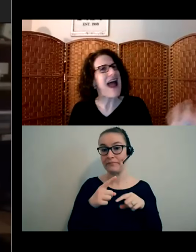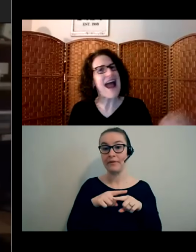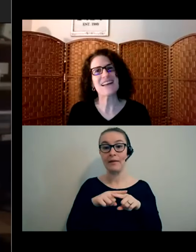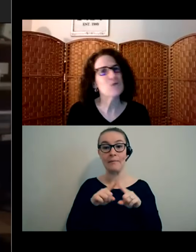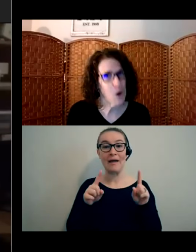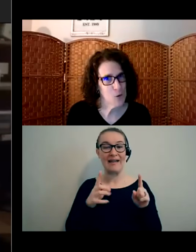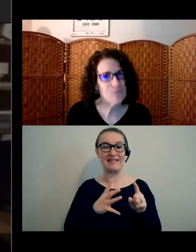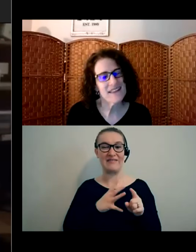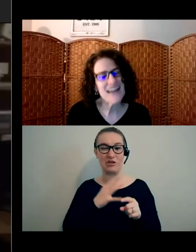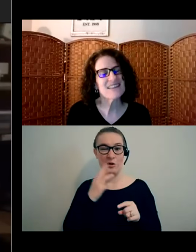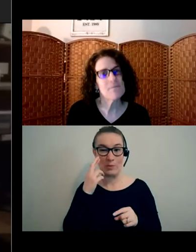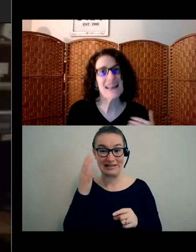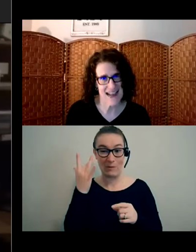I don't know. But that's my guess.